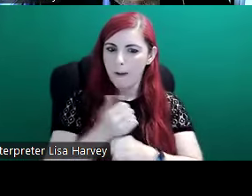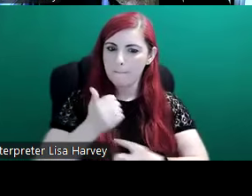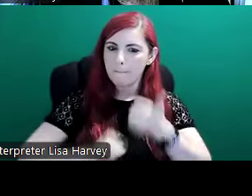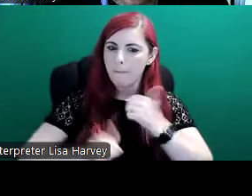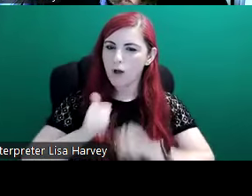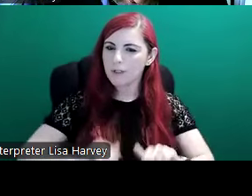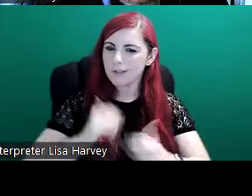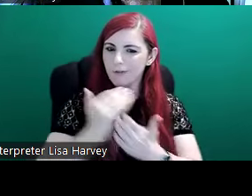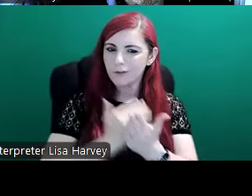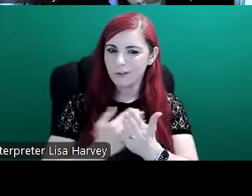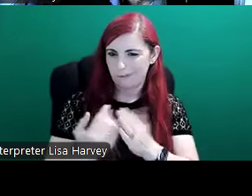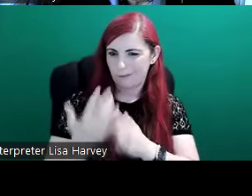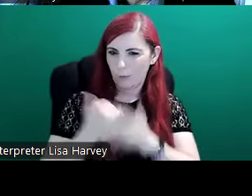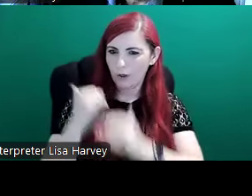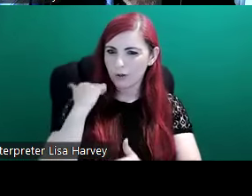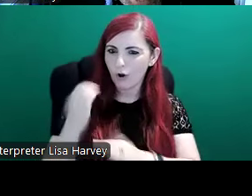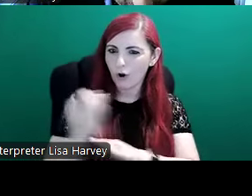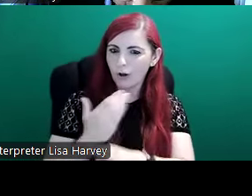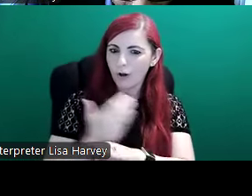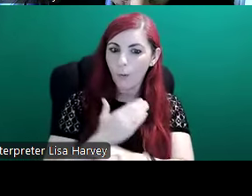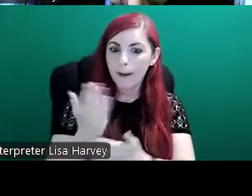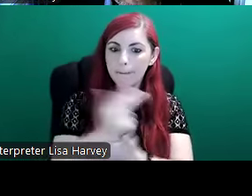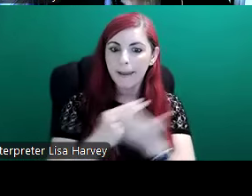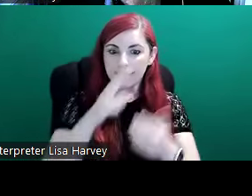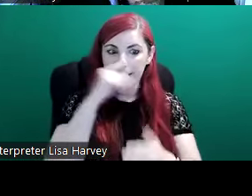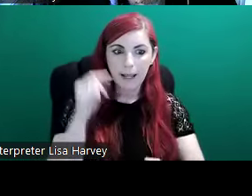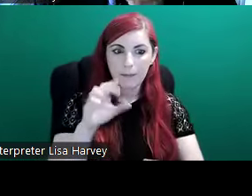entitled Decoration, which many, if not all of you will know well from the Gallery's